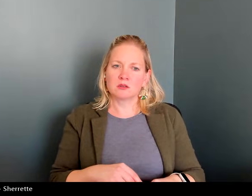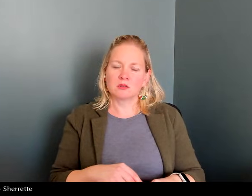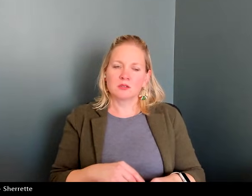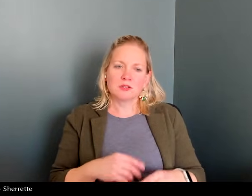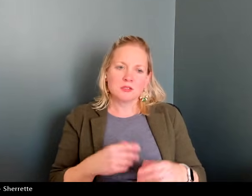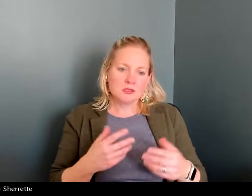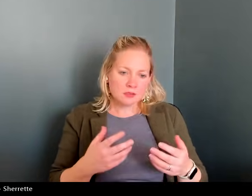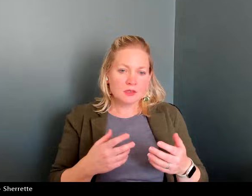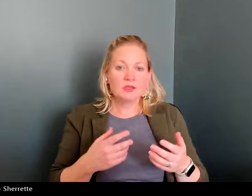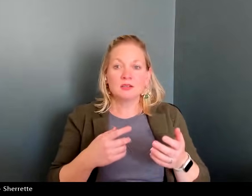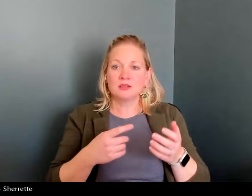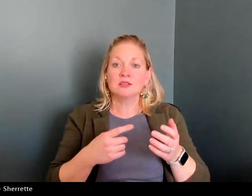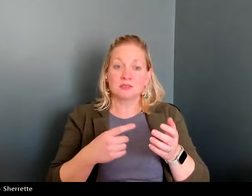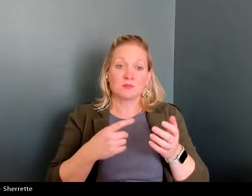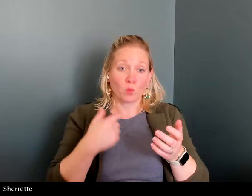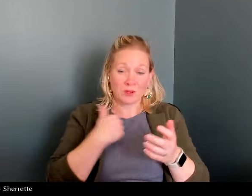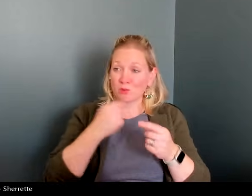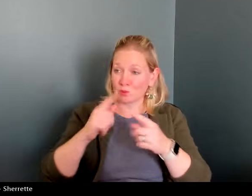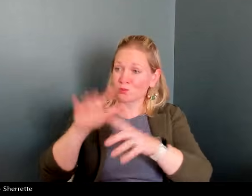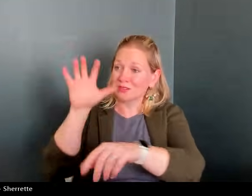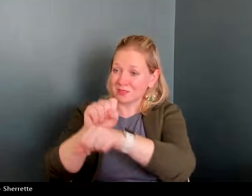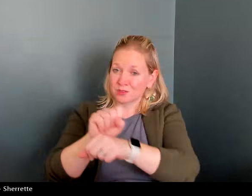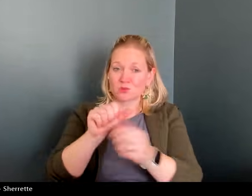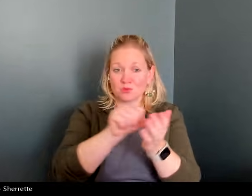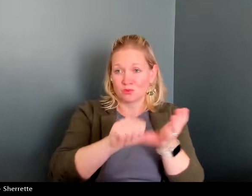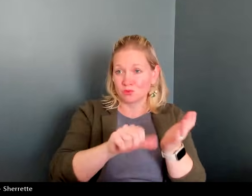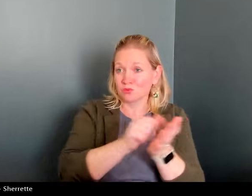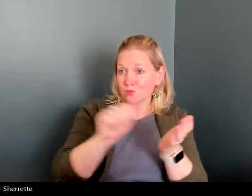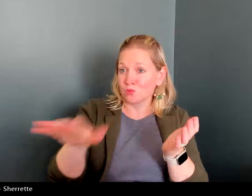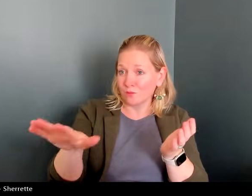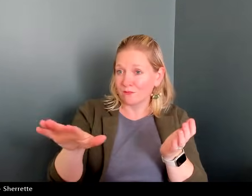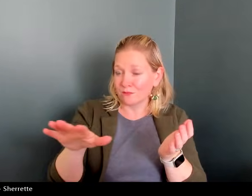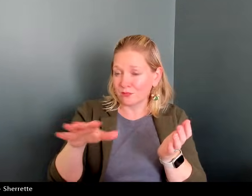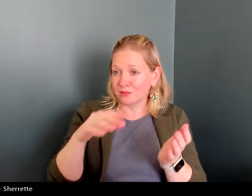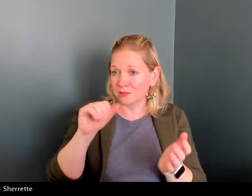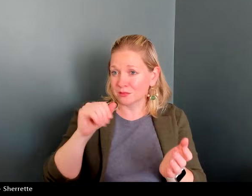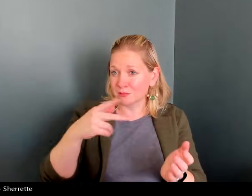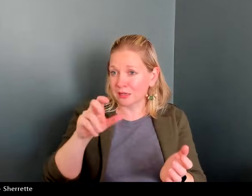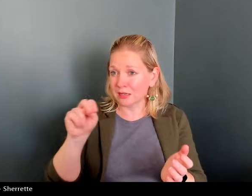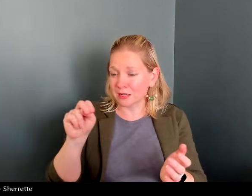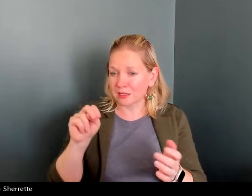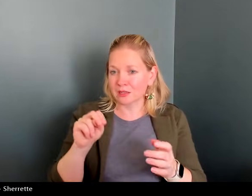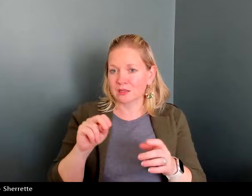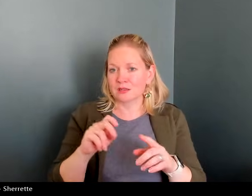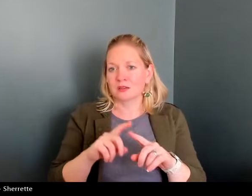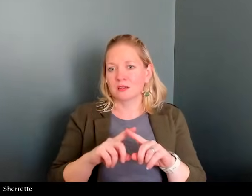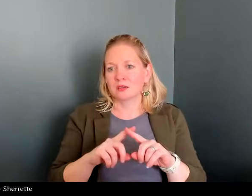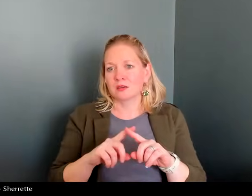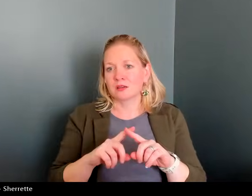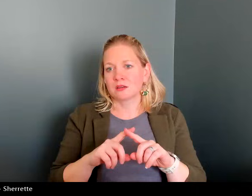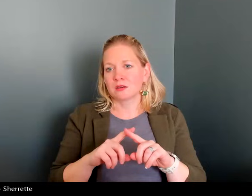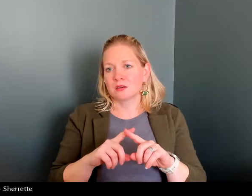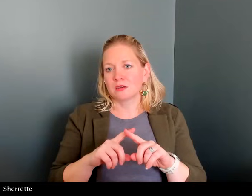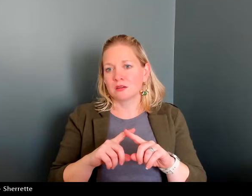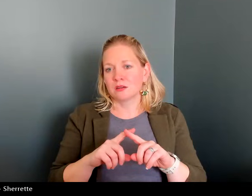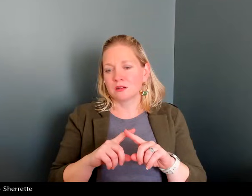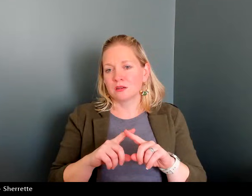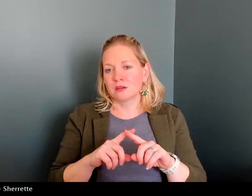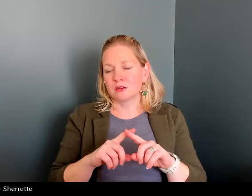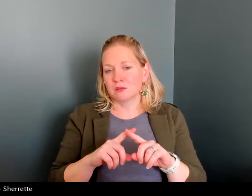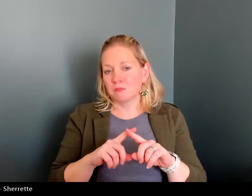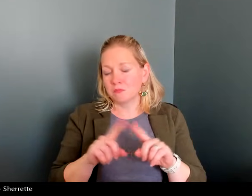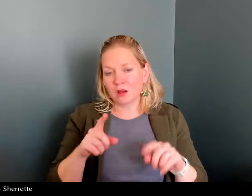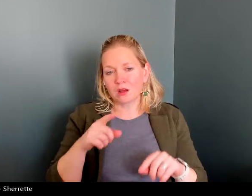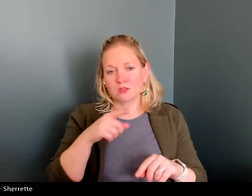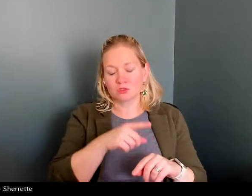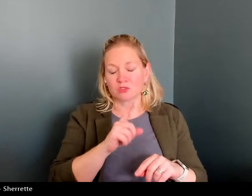the schedule to get it out. But unfortunately, she had so many crisis during those times.